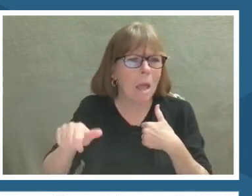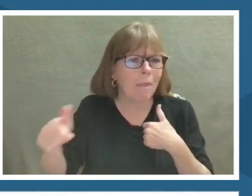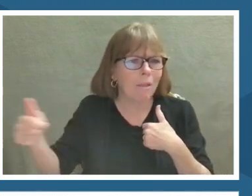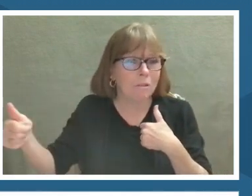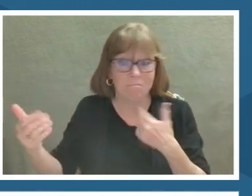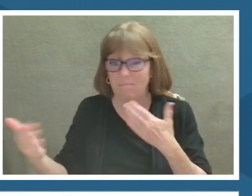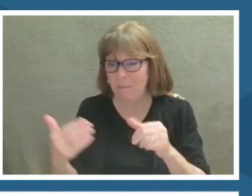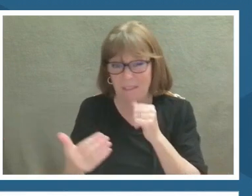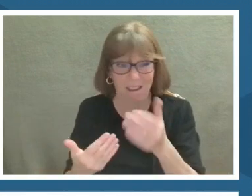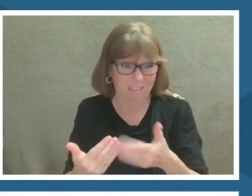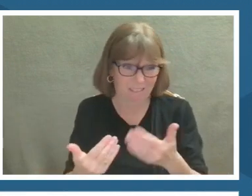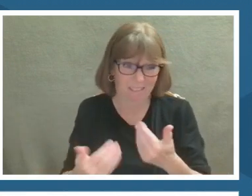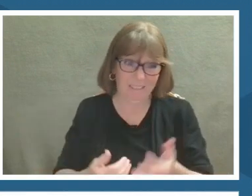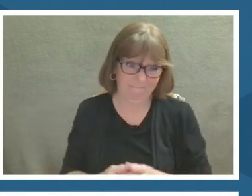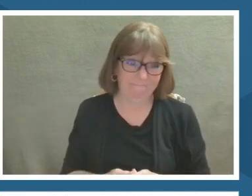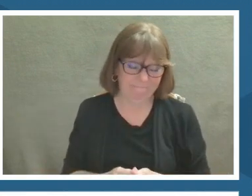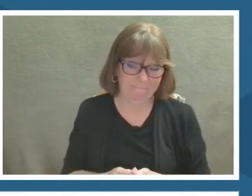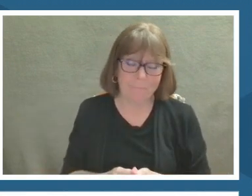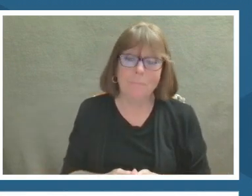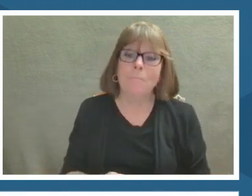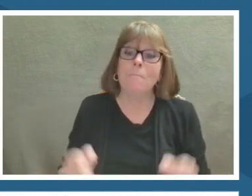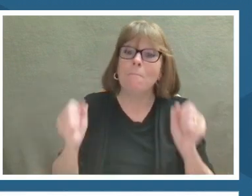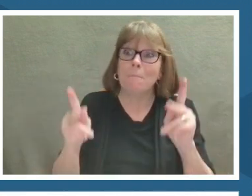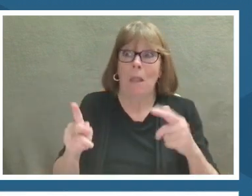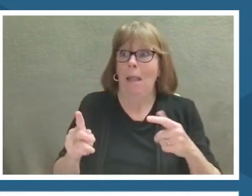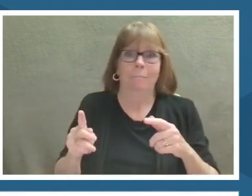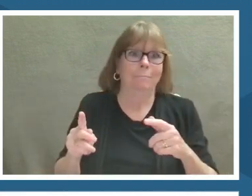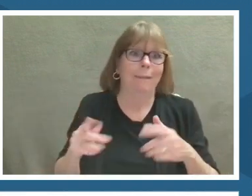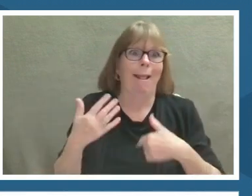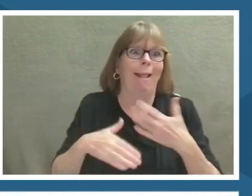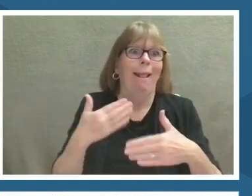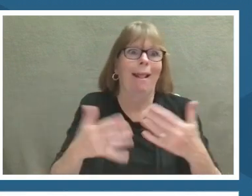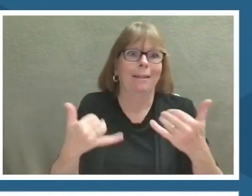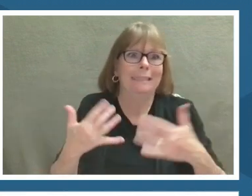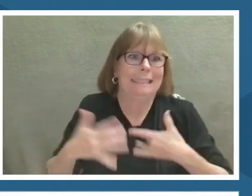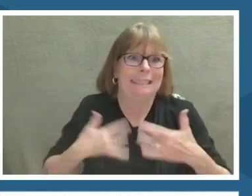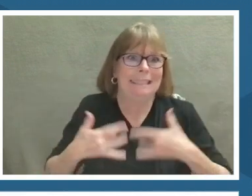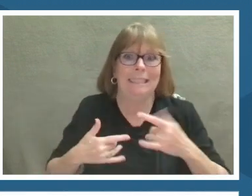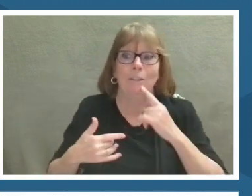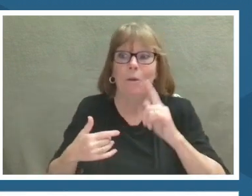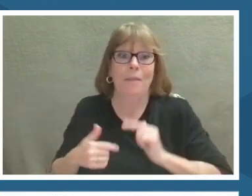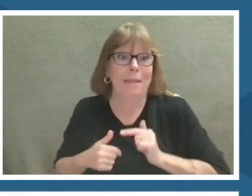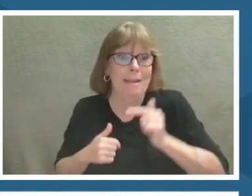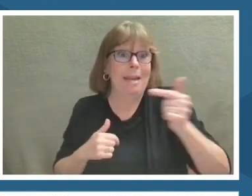so with that i'm so excited to turn it over to my next colleagues on the next